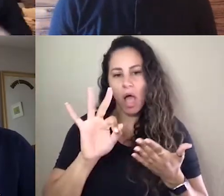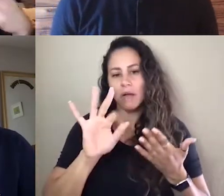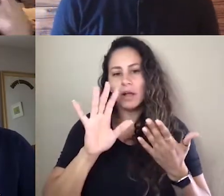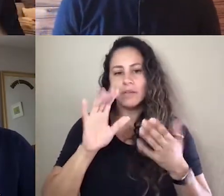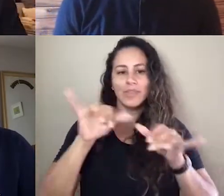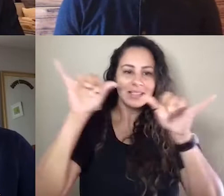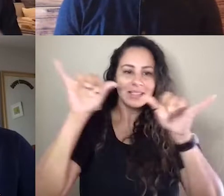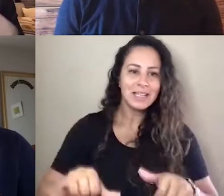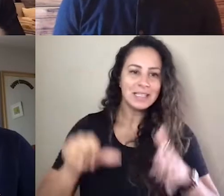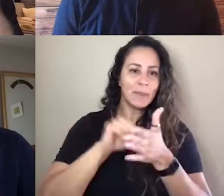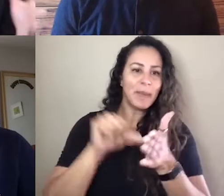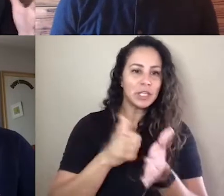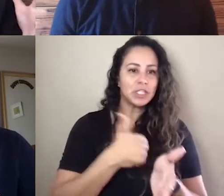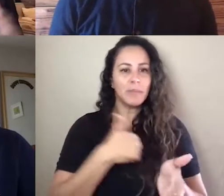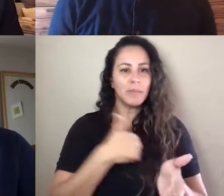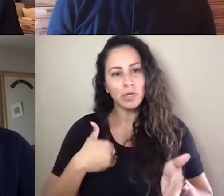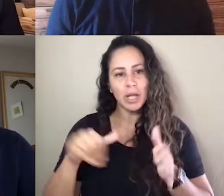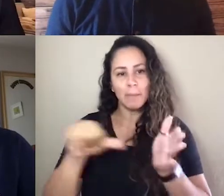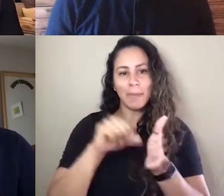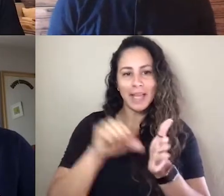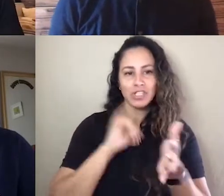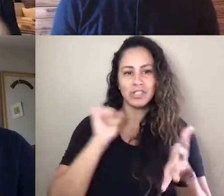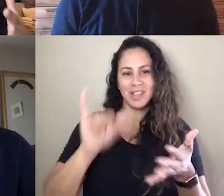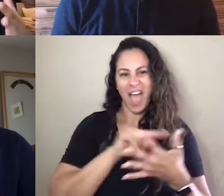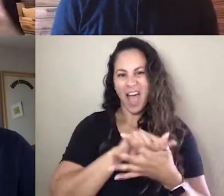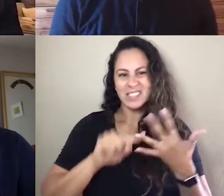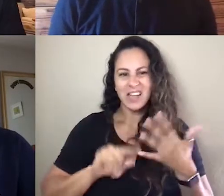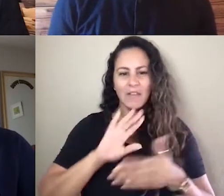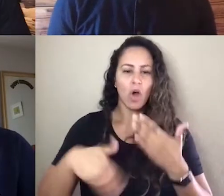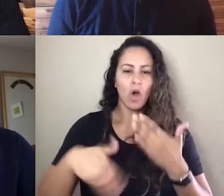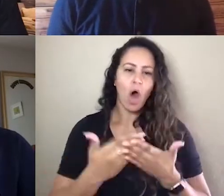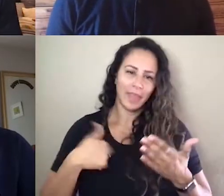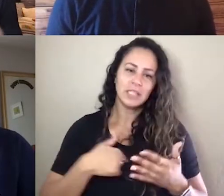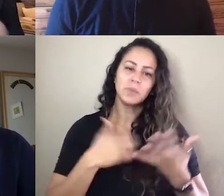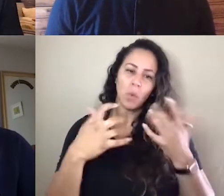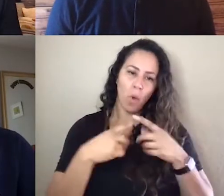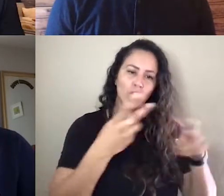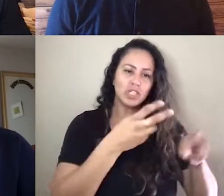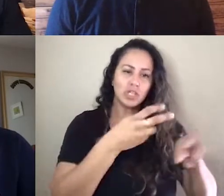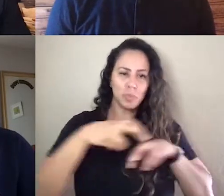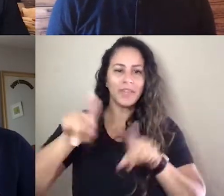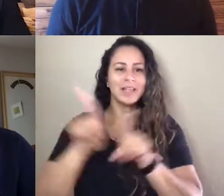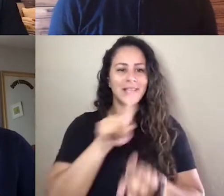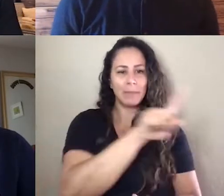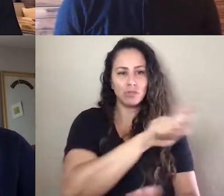THAT'S ALL STUFF THAT WE WANT TO MOVE INTO THE SAME